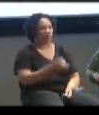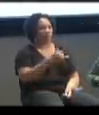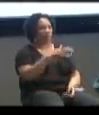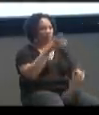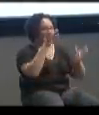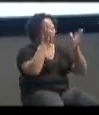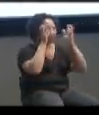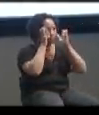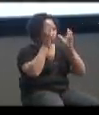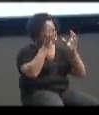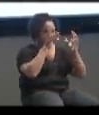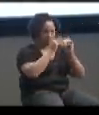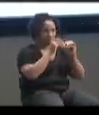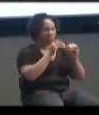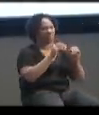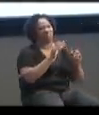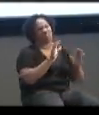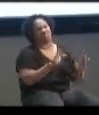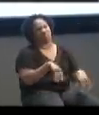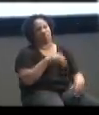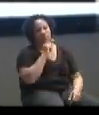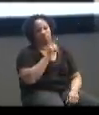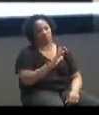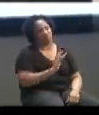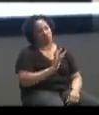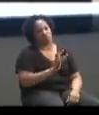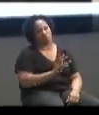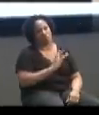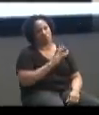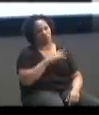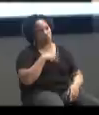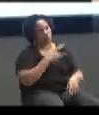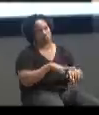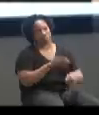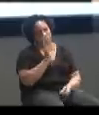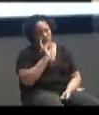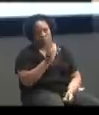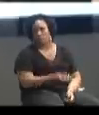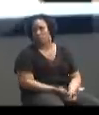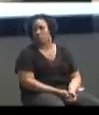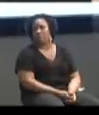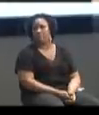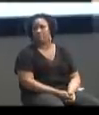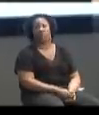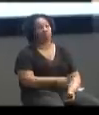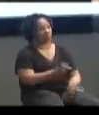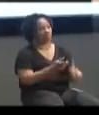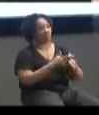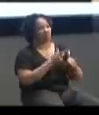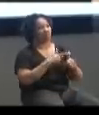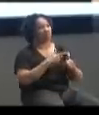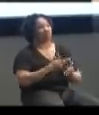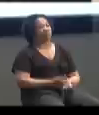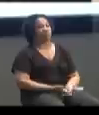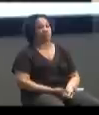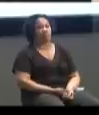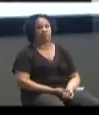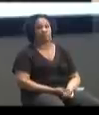AS A LISTENING SESSION, IT'S MORE INFORMAL THAN YOU MIGHT TYPICALLY SEE.